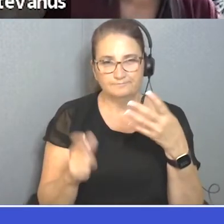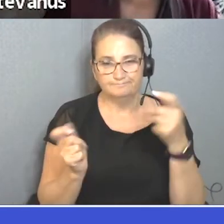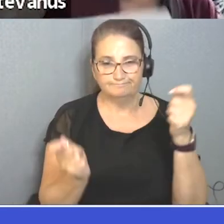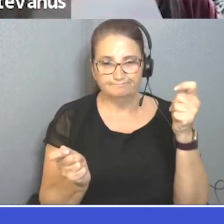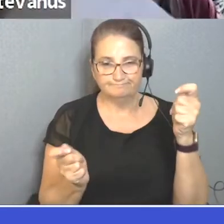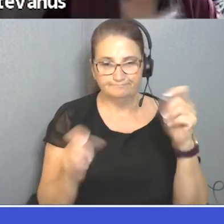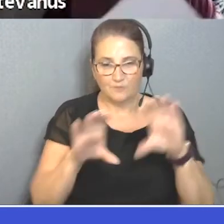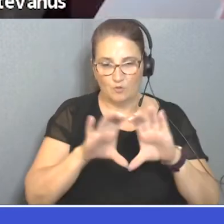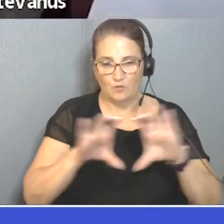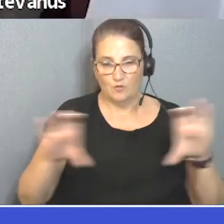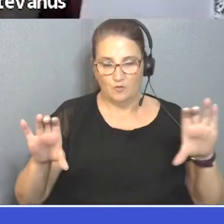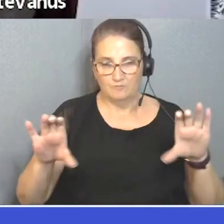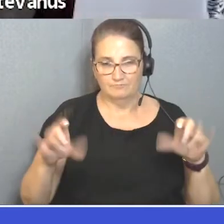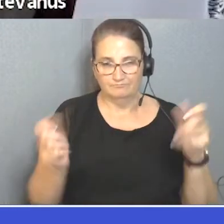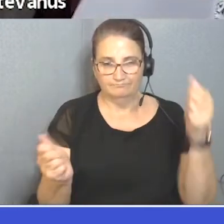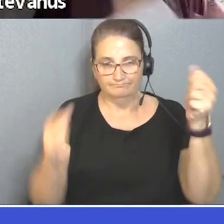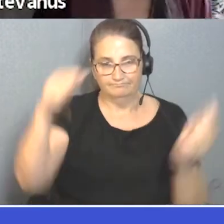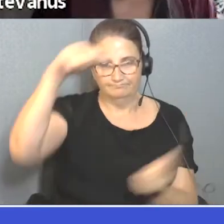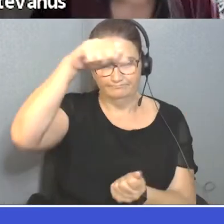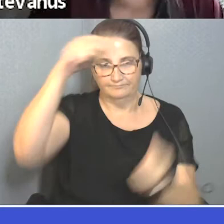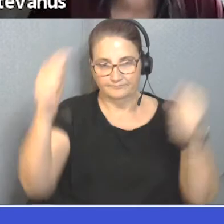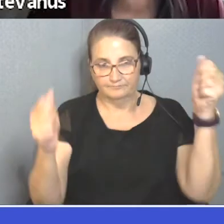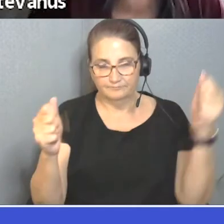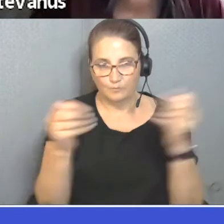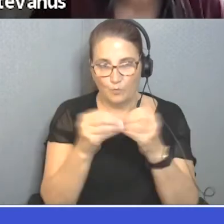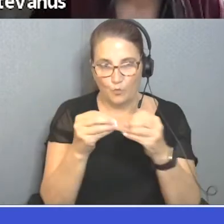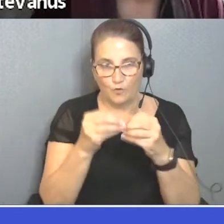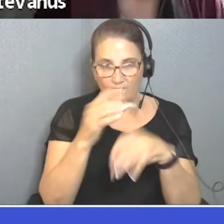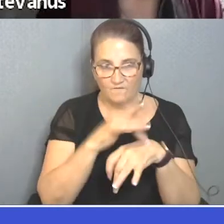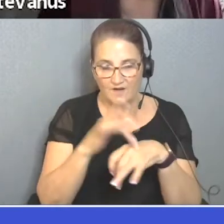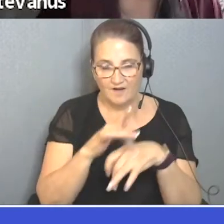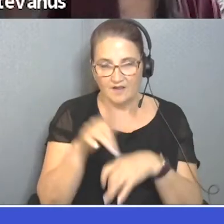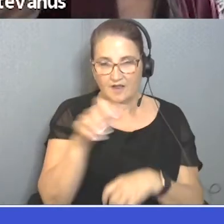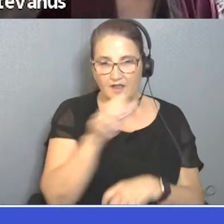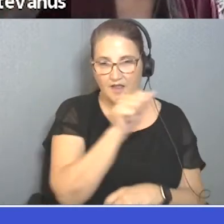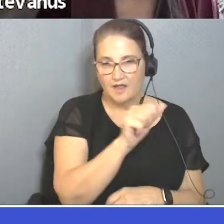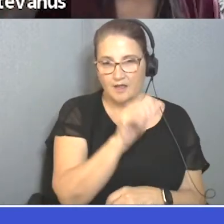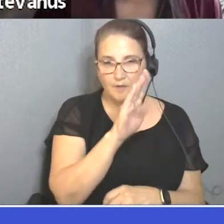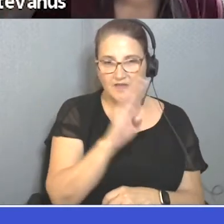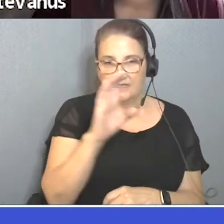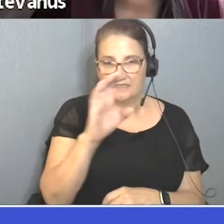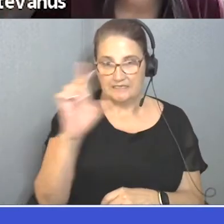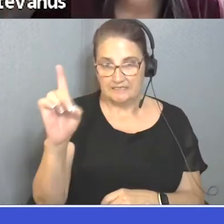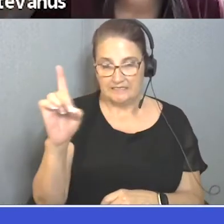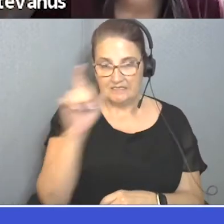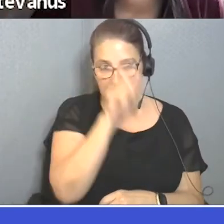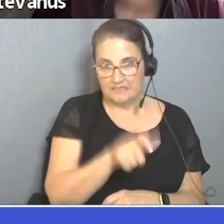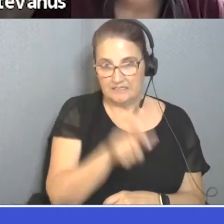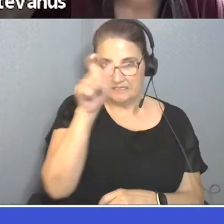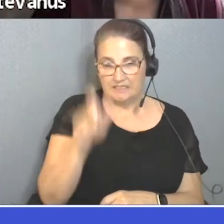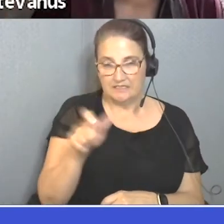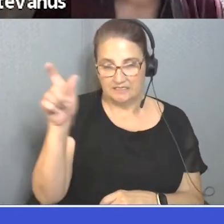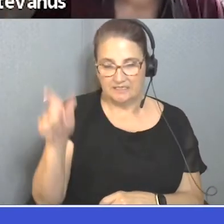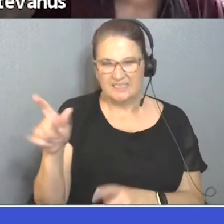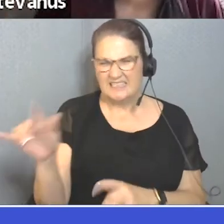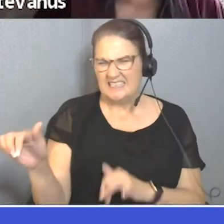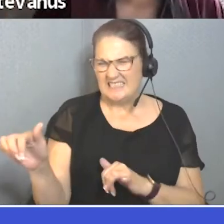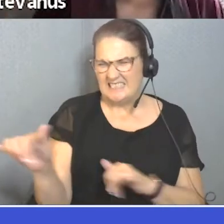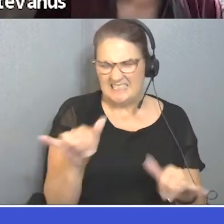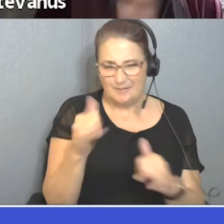columns, you can turn your paper like, I don't know, horizontally so you have more space, you can label them A, B, C, and D,